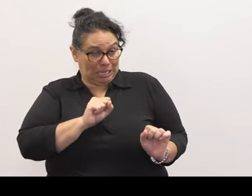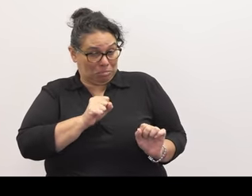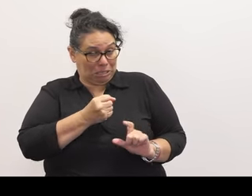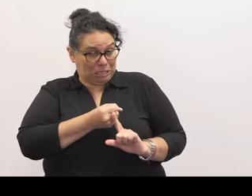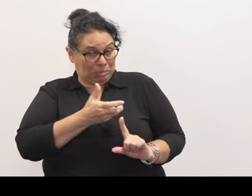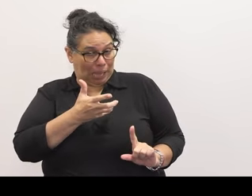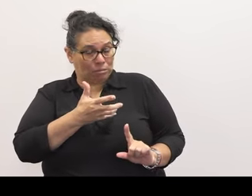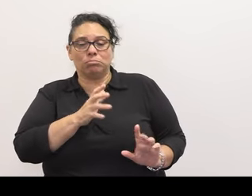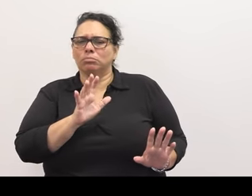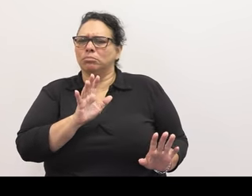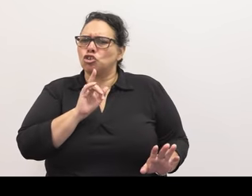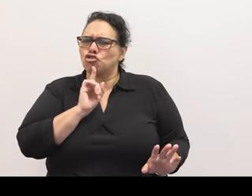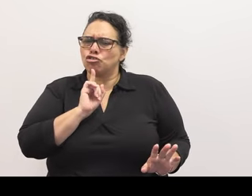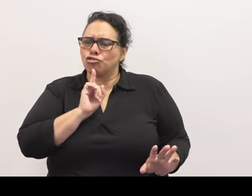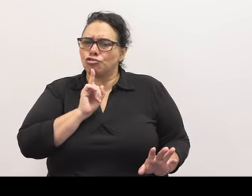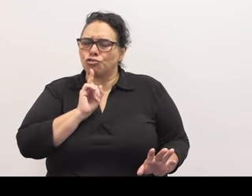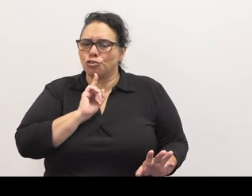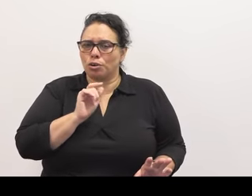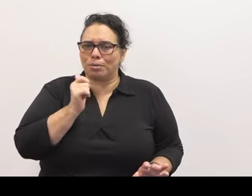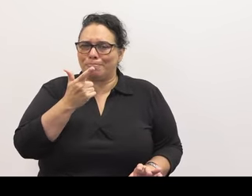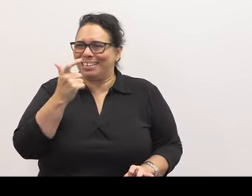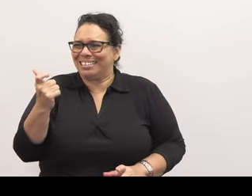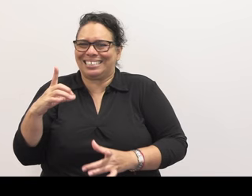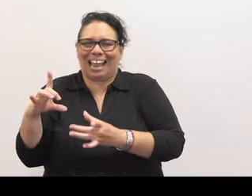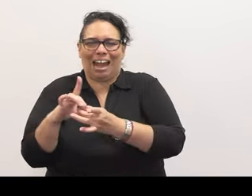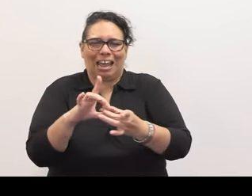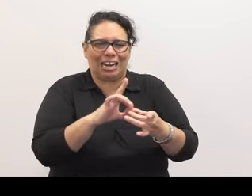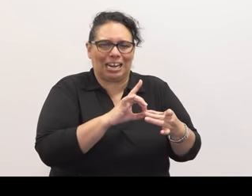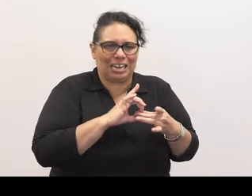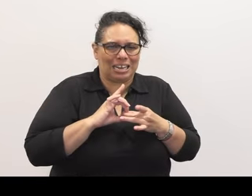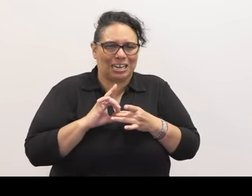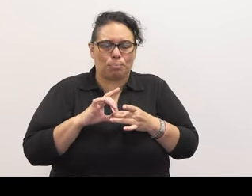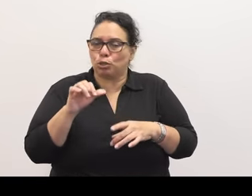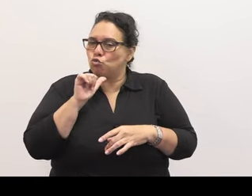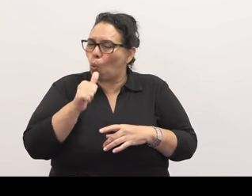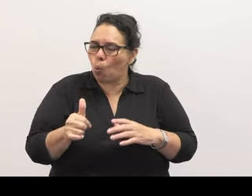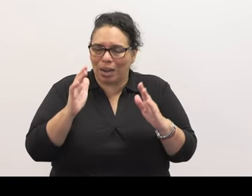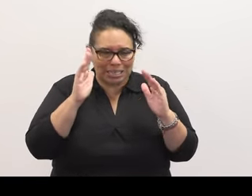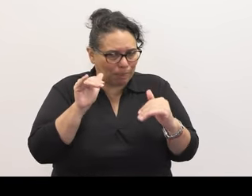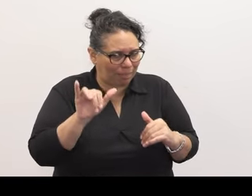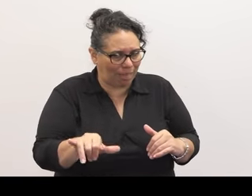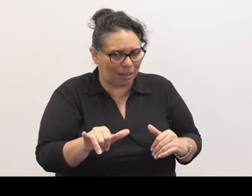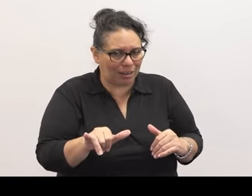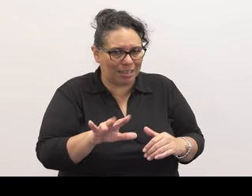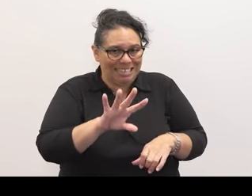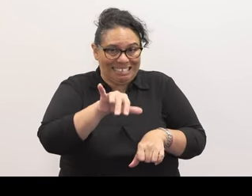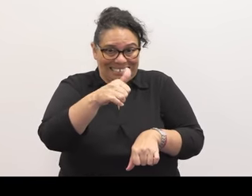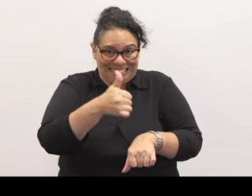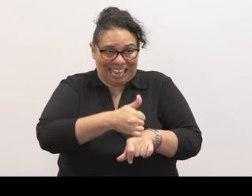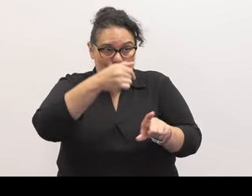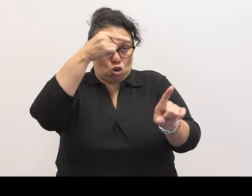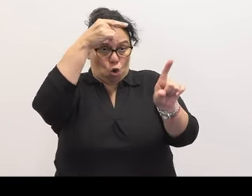Sure. Very likely, 'cause a lot of these things are connected, but you shouldn't expect that. Set your goals saying these are the areas